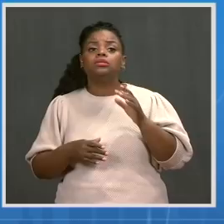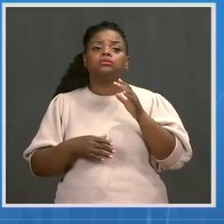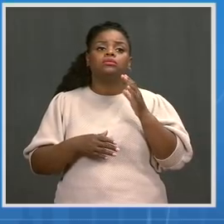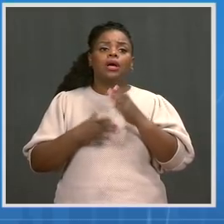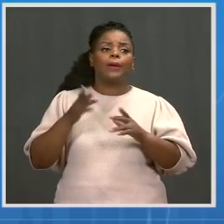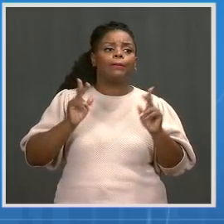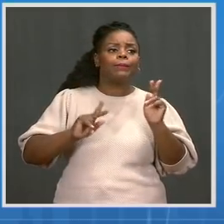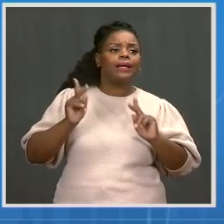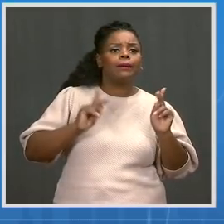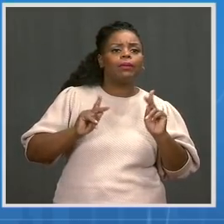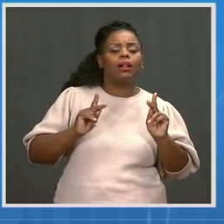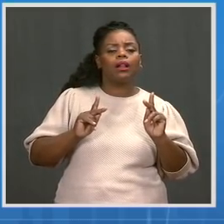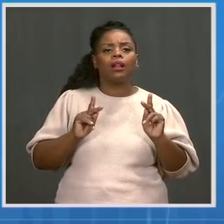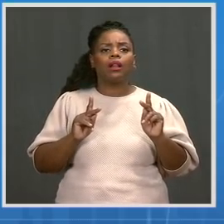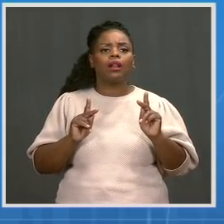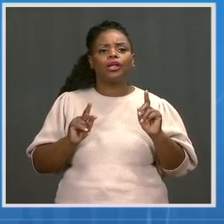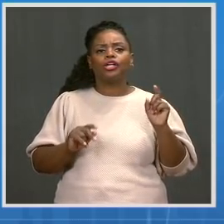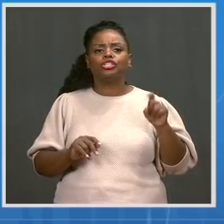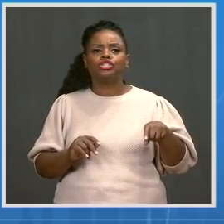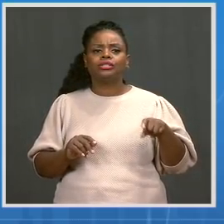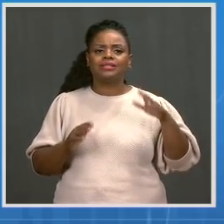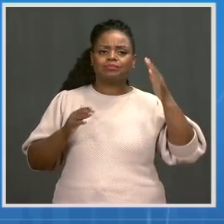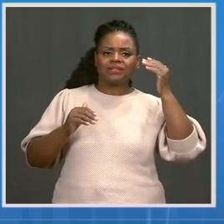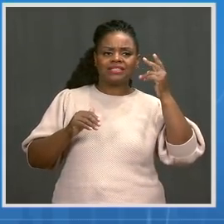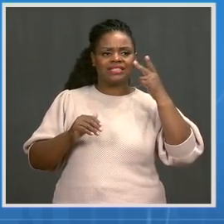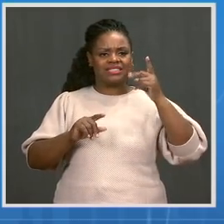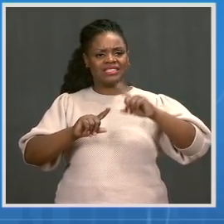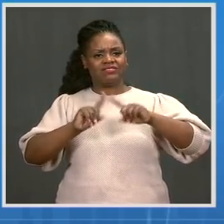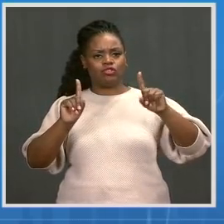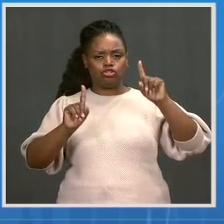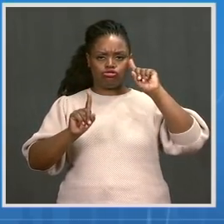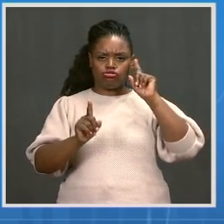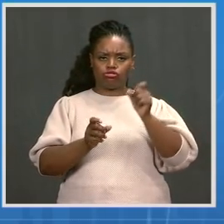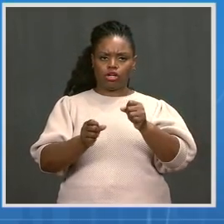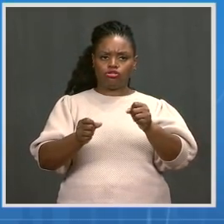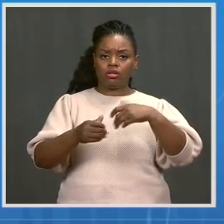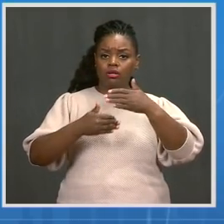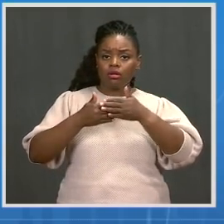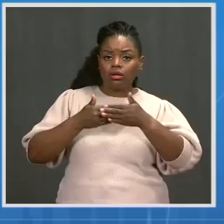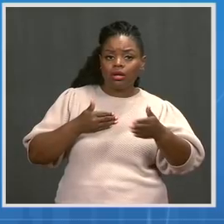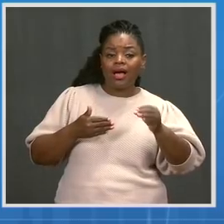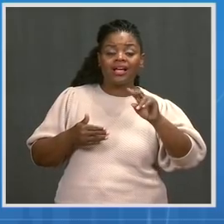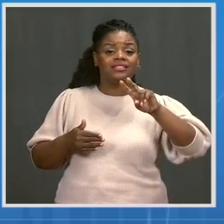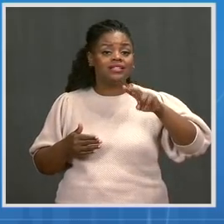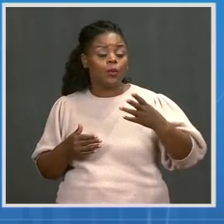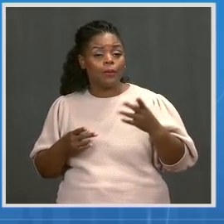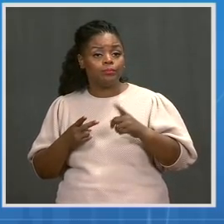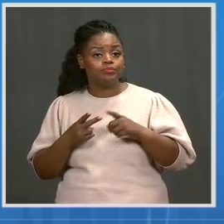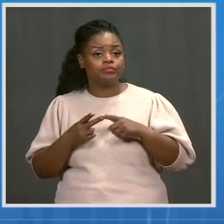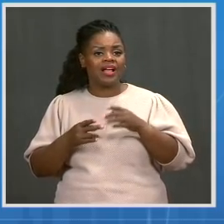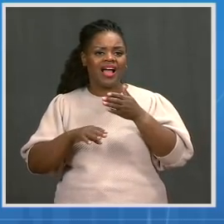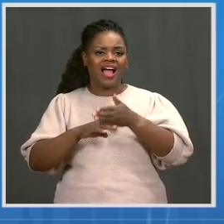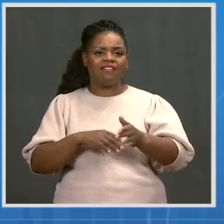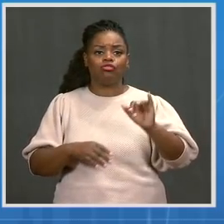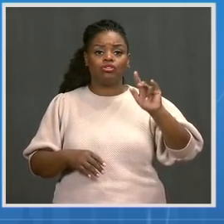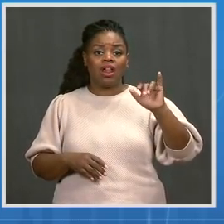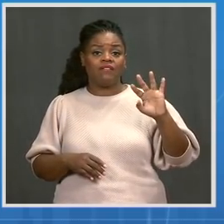should we expect to see a different strategy from you all going forward? And then, secondly, after July 4th, a lot of these incentive programs run out.